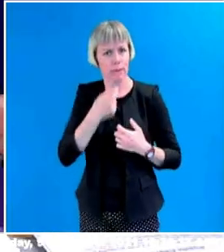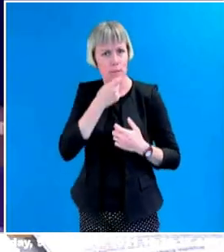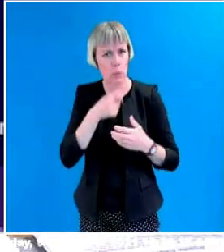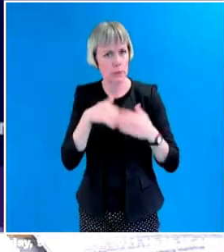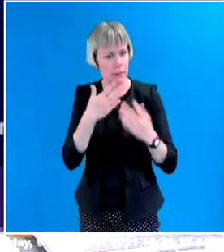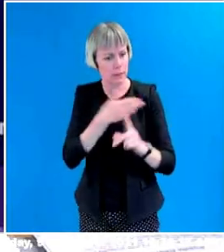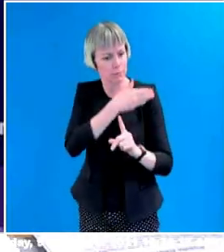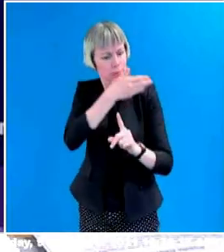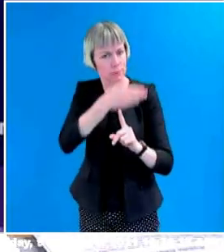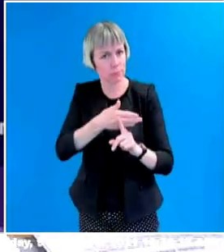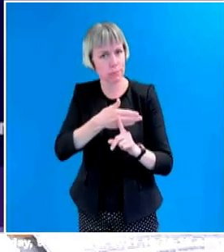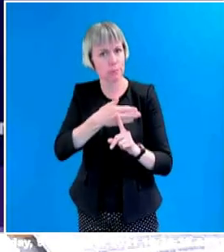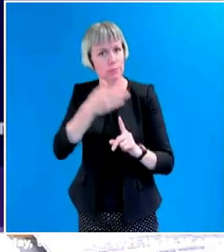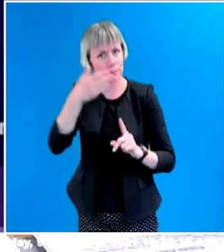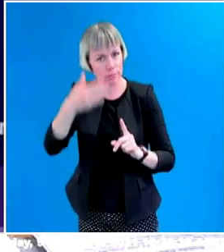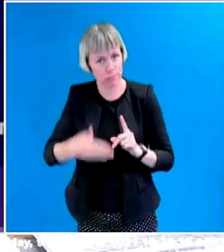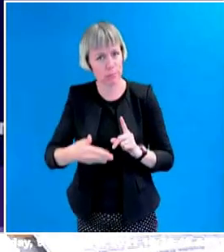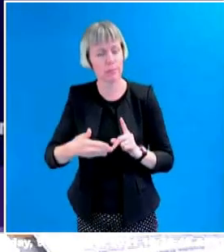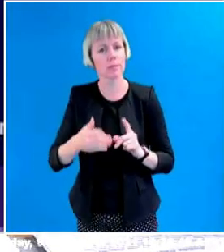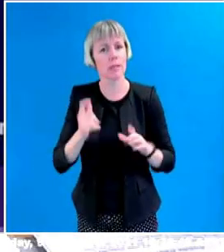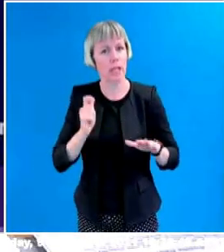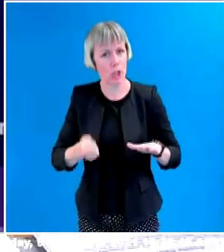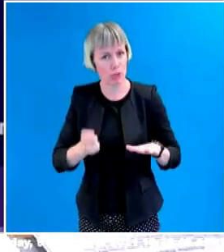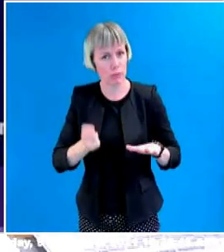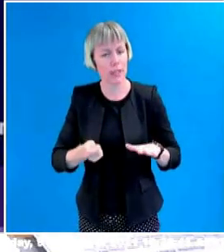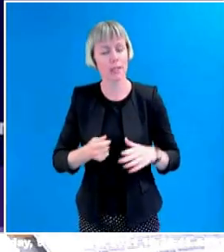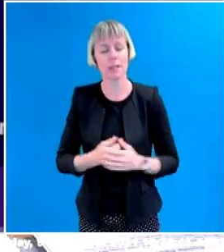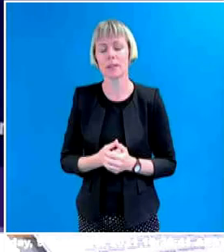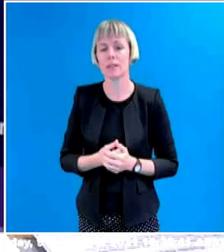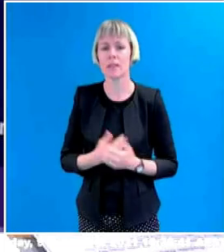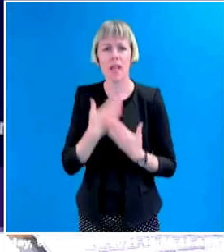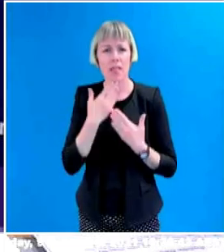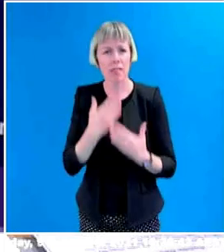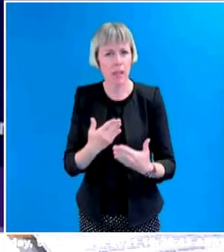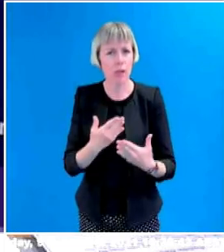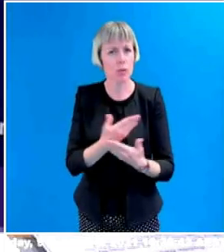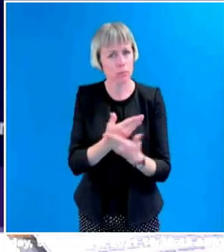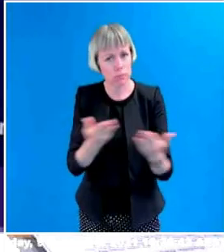days, and we are very grateful do all of the witnesses who have given evidence,